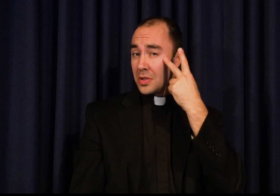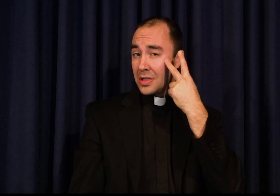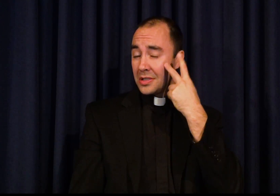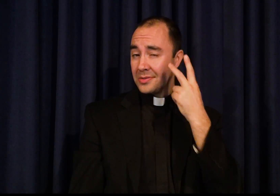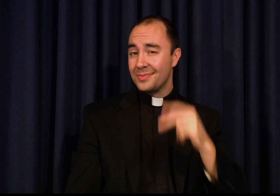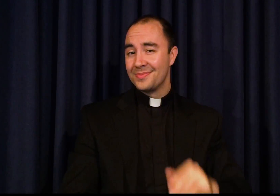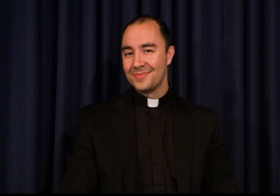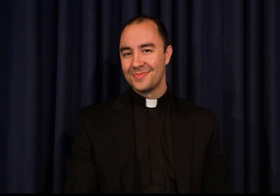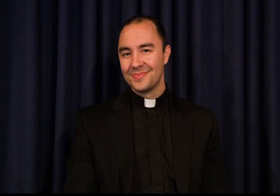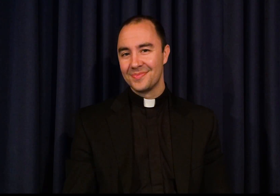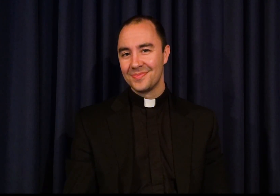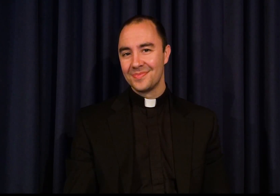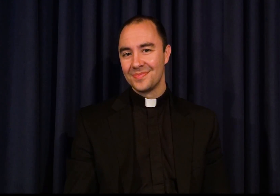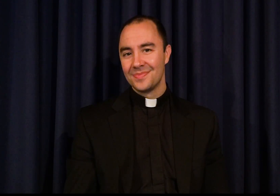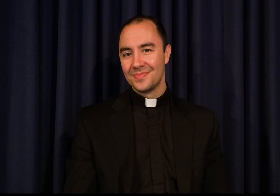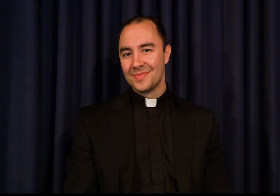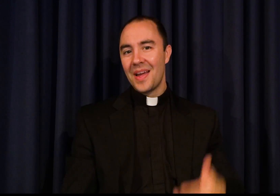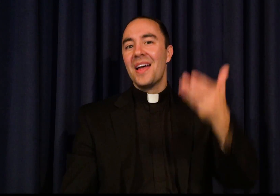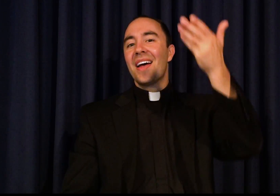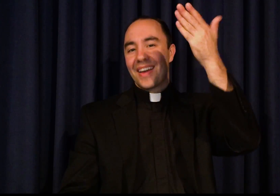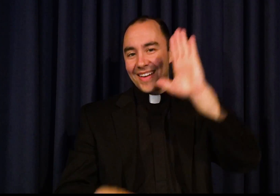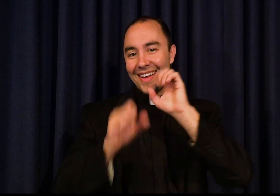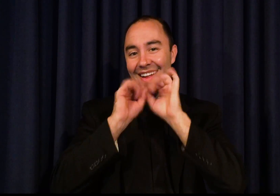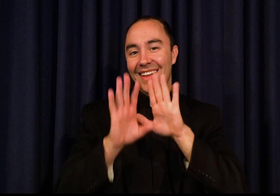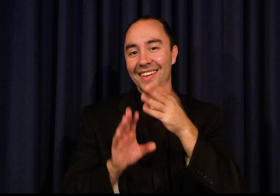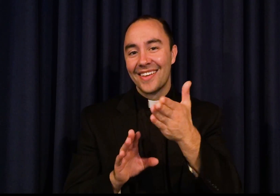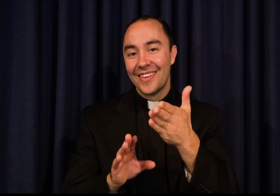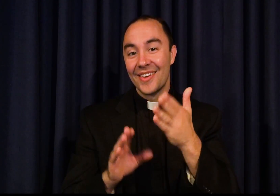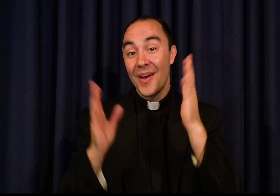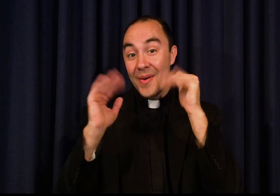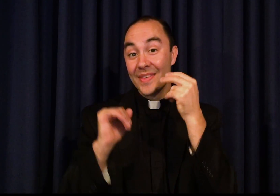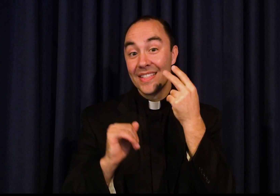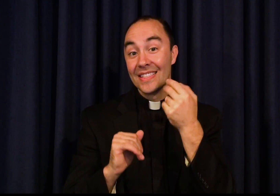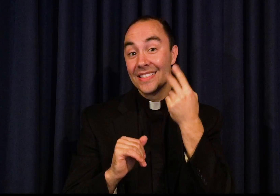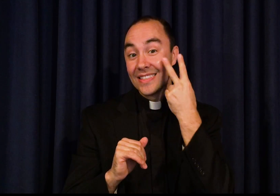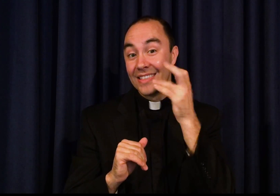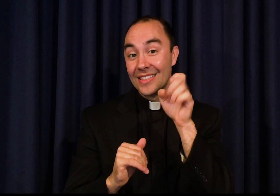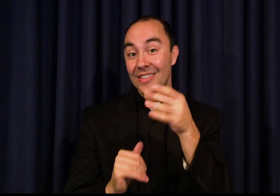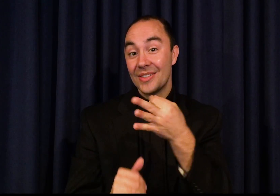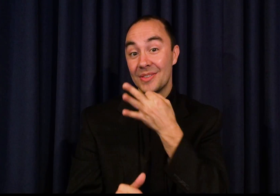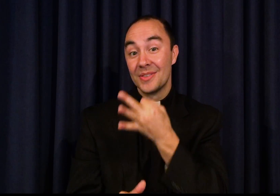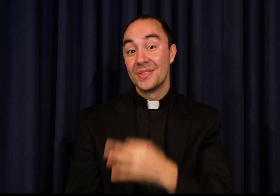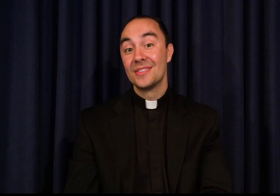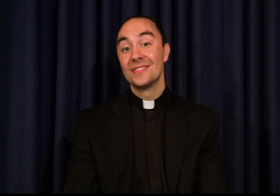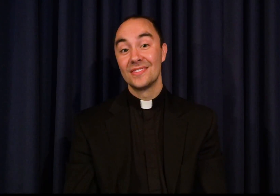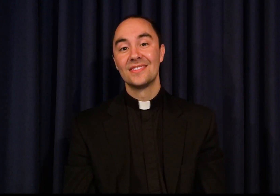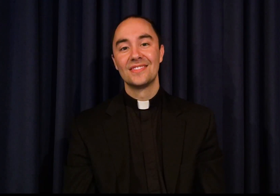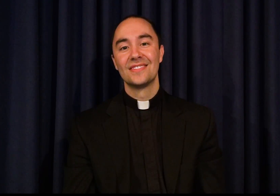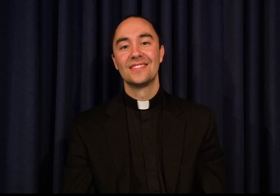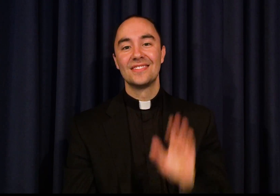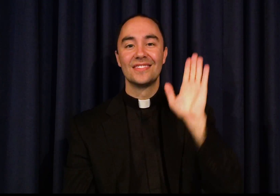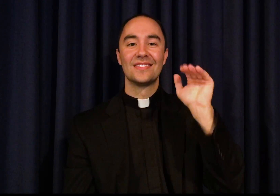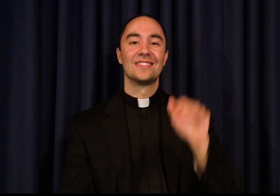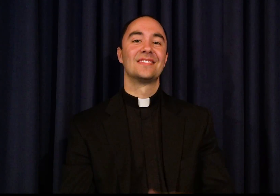question is how is he going to actually save us? Well, we'll see. Stay tuned God bless you and I hope to see you soon